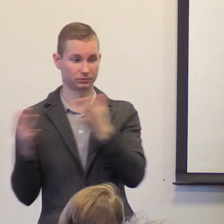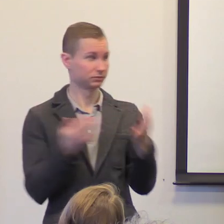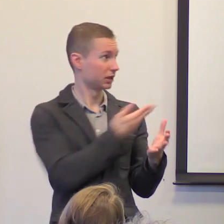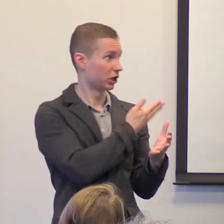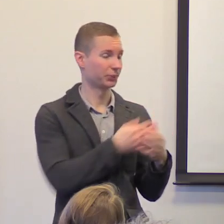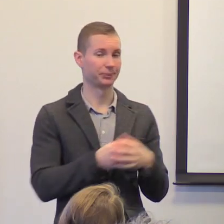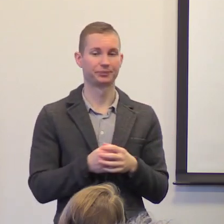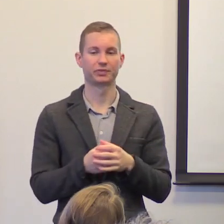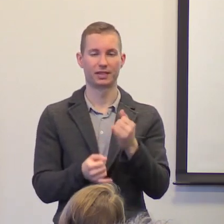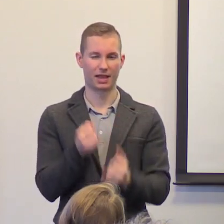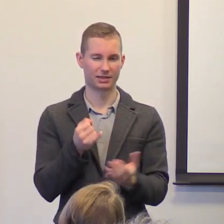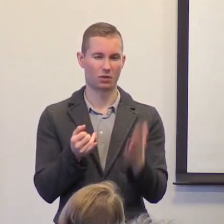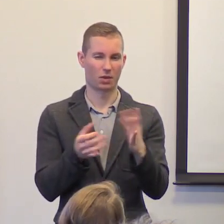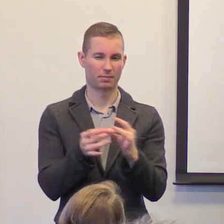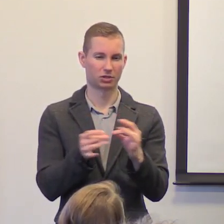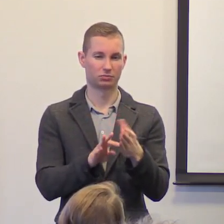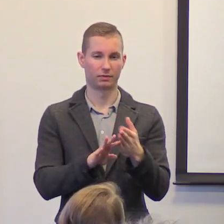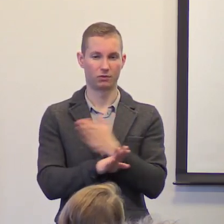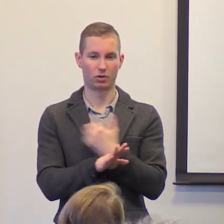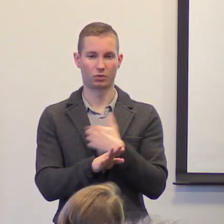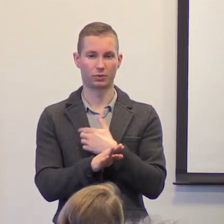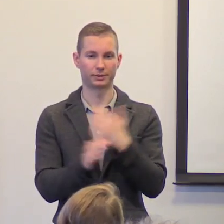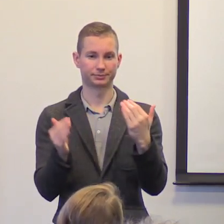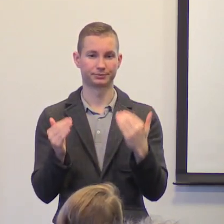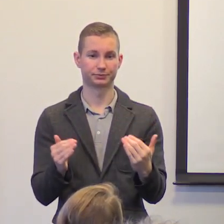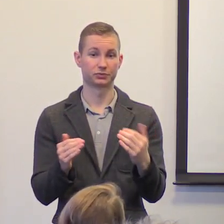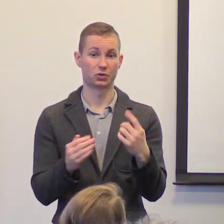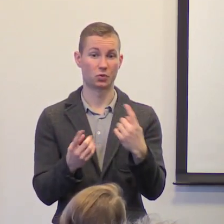The final thing I'll mention to you before we go to question and answer, and then you